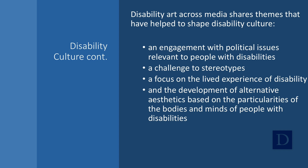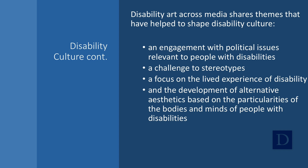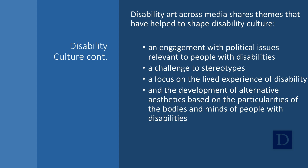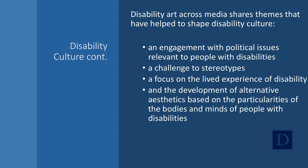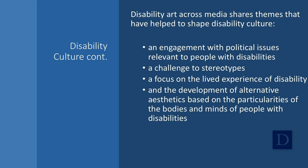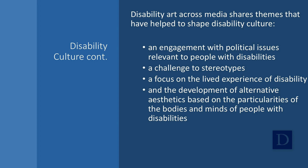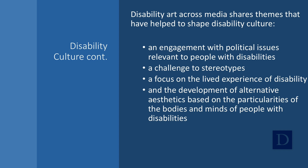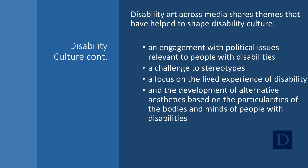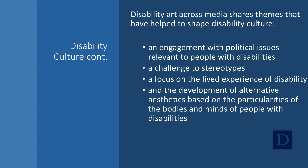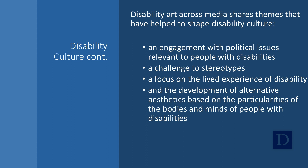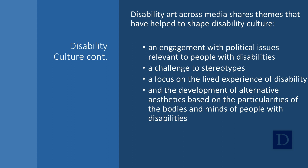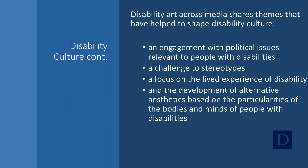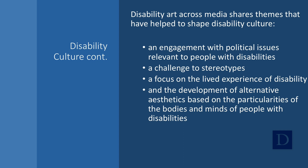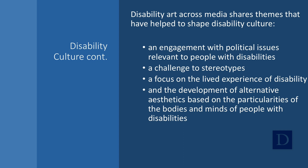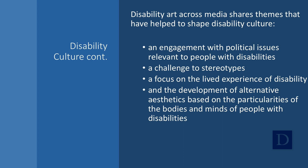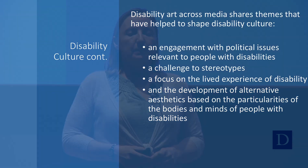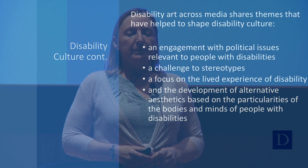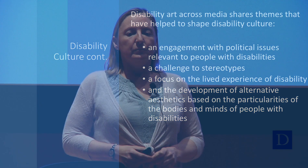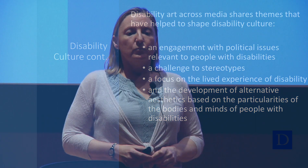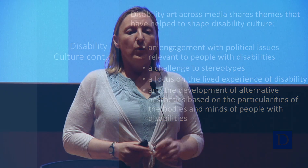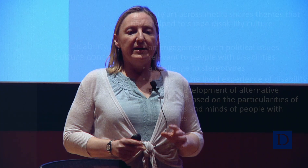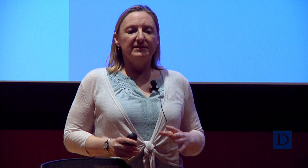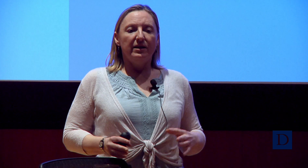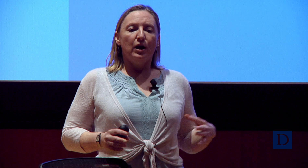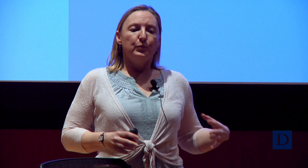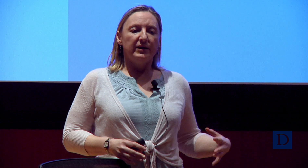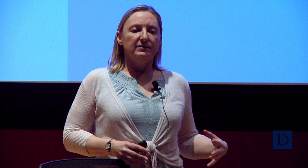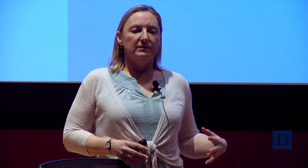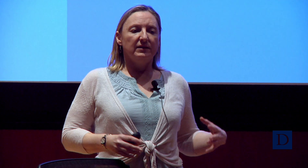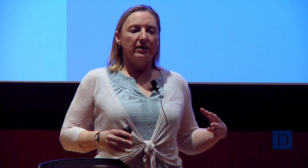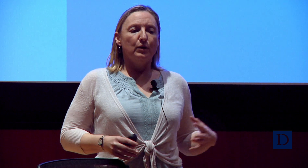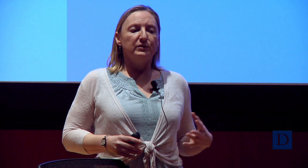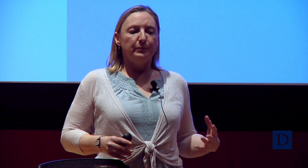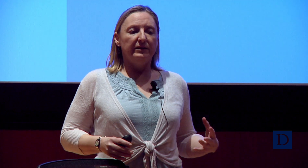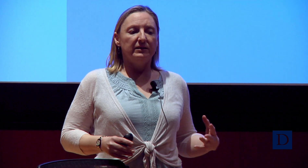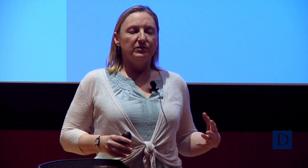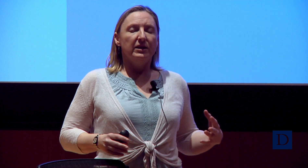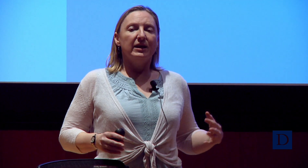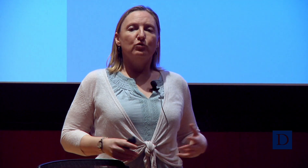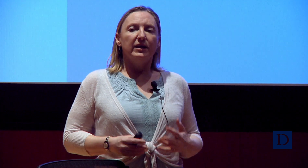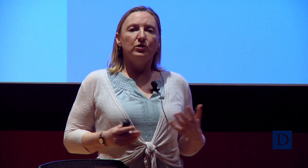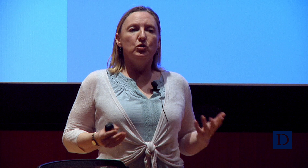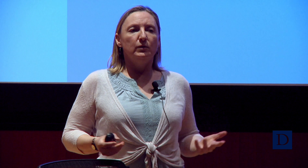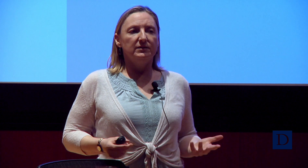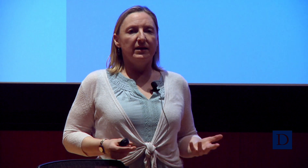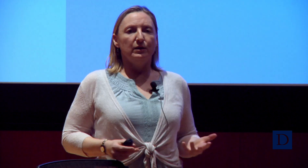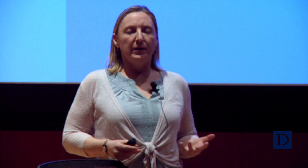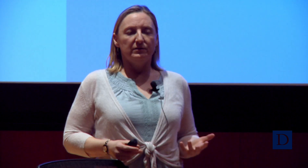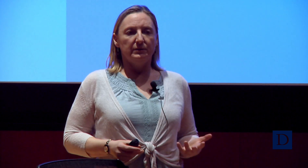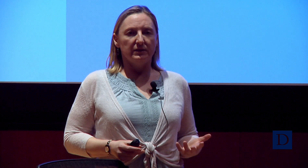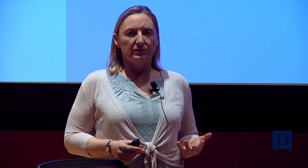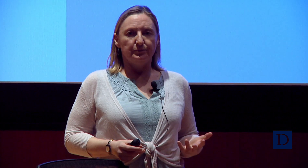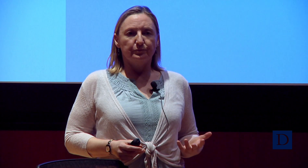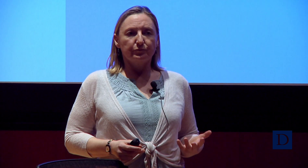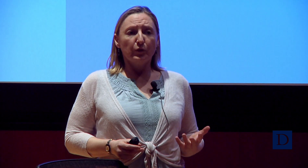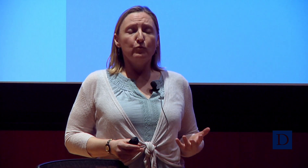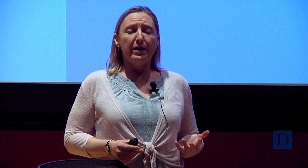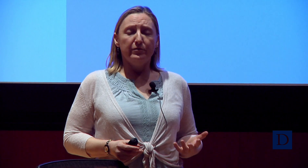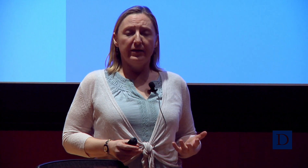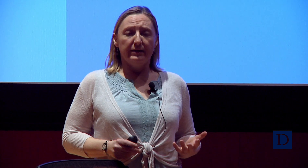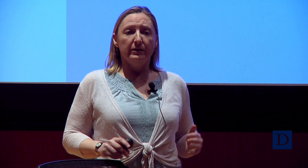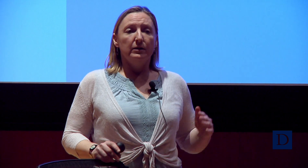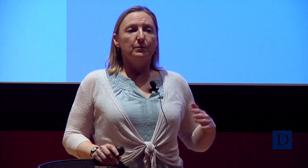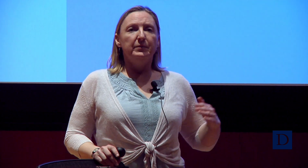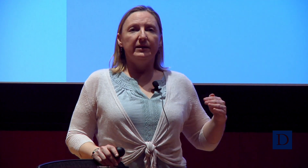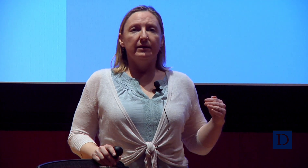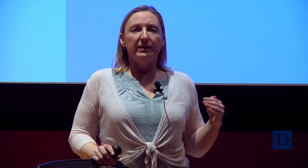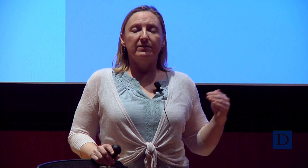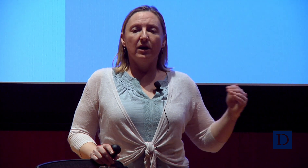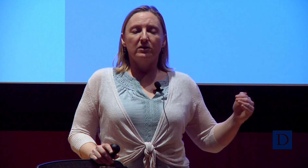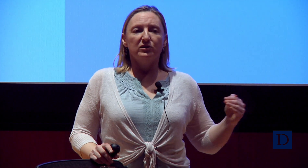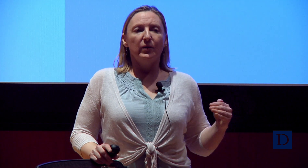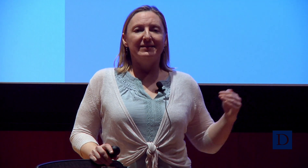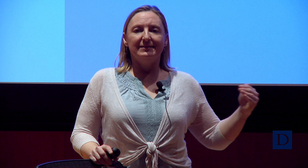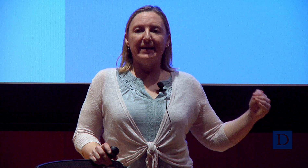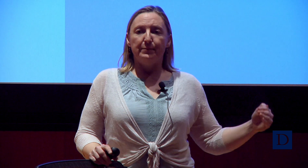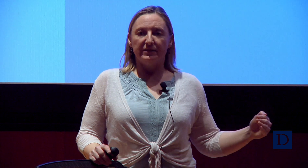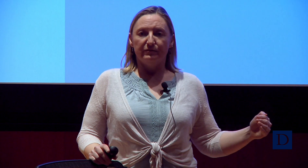So we’re really interested in ways that our presence and our perspectives can create new aesthetic possibilities, rather than being in the arts in a way that’s adaptive.